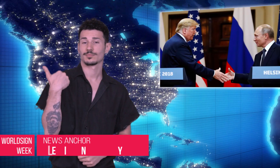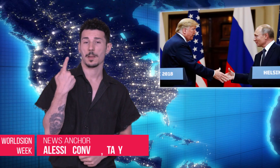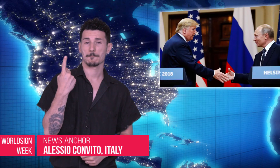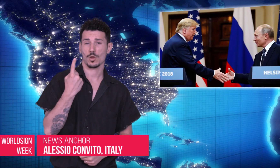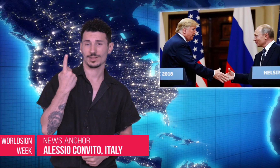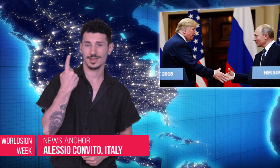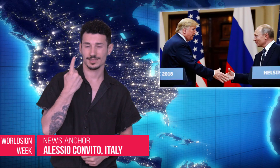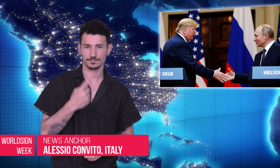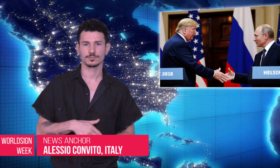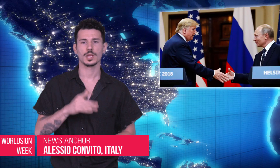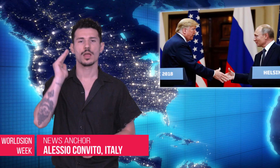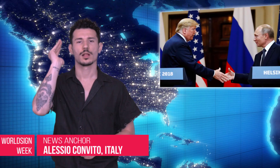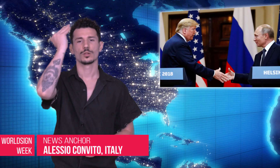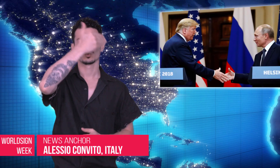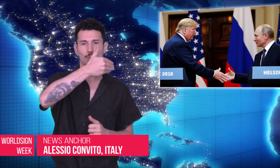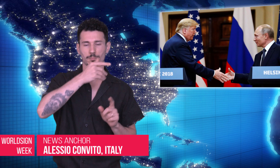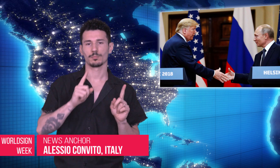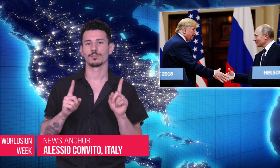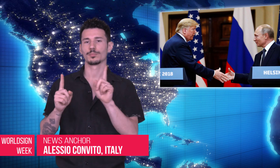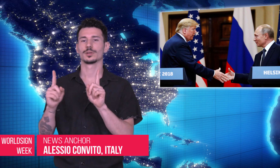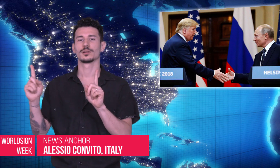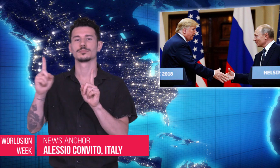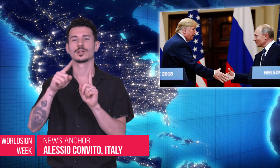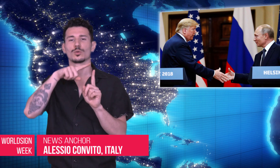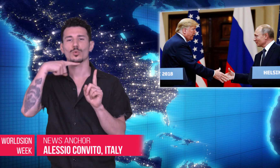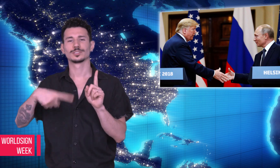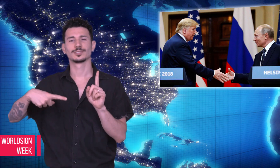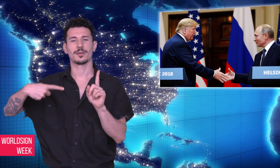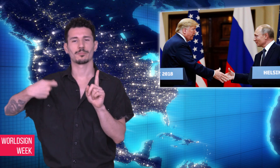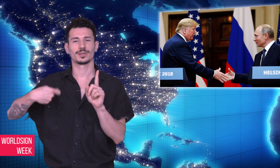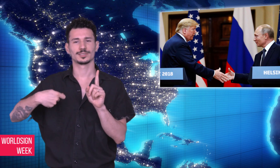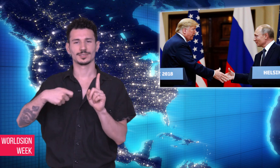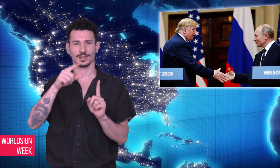On Monday, Trump and Russian